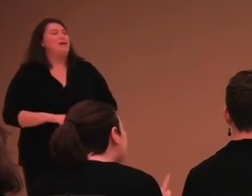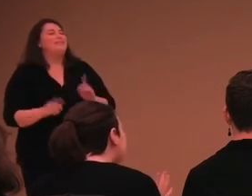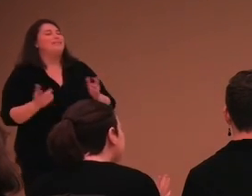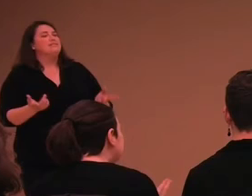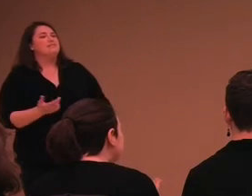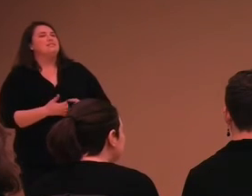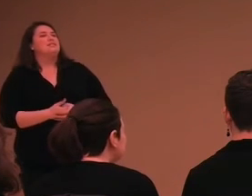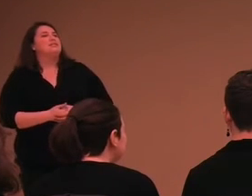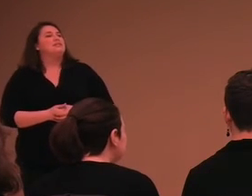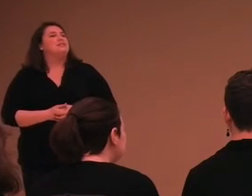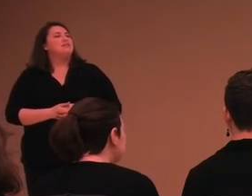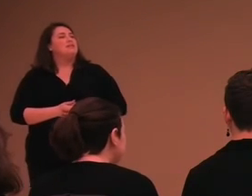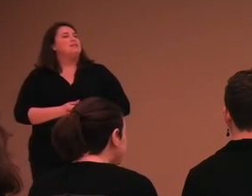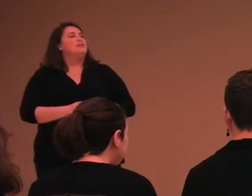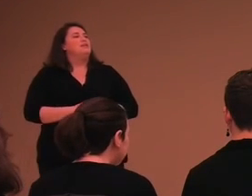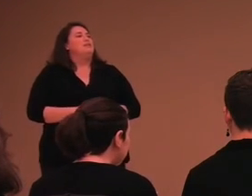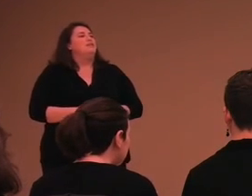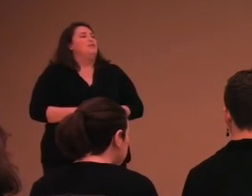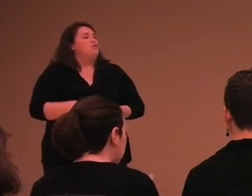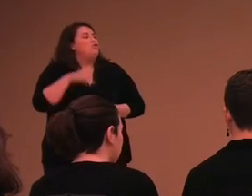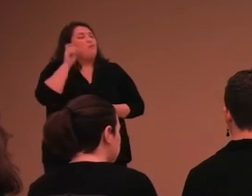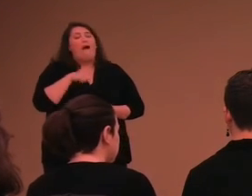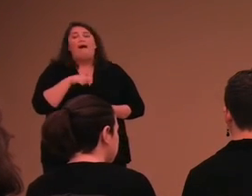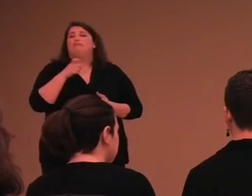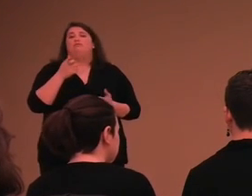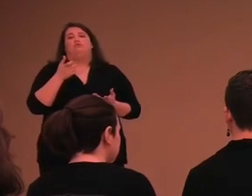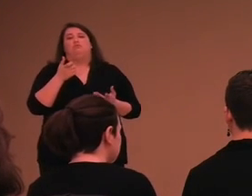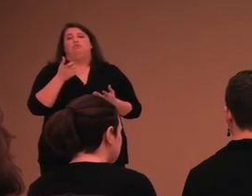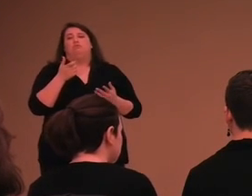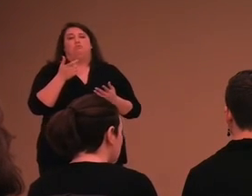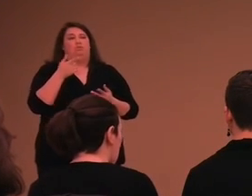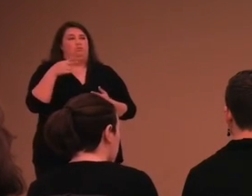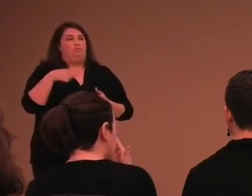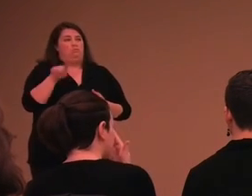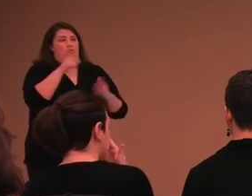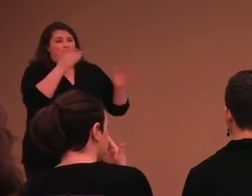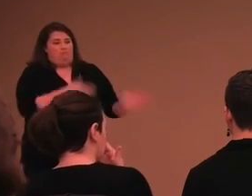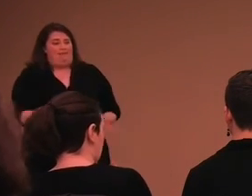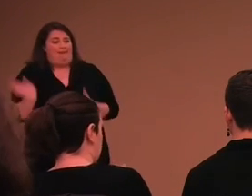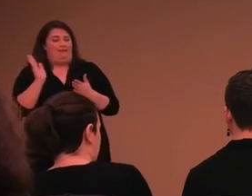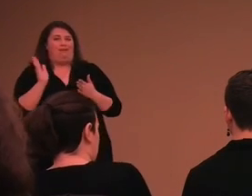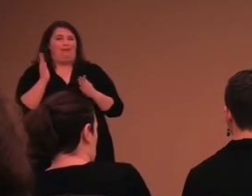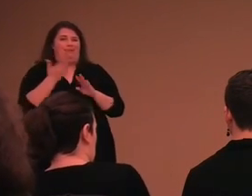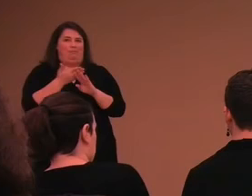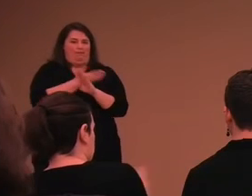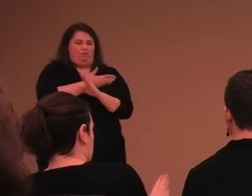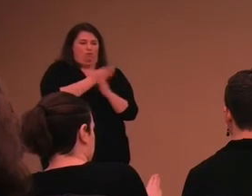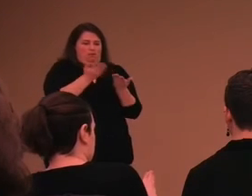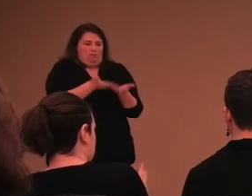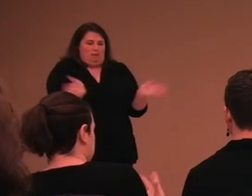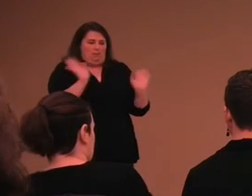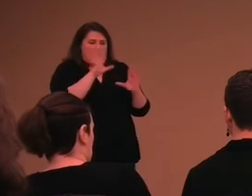You have to on the front end while you're planning that event before the public gets involved like